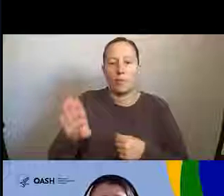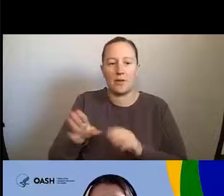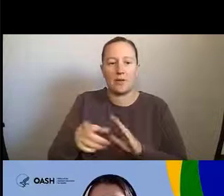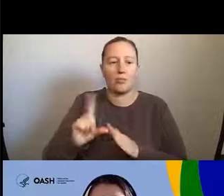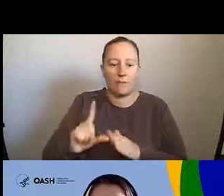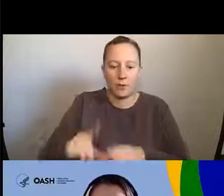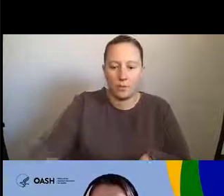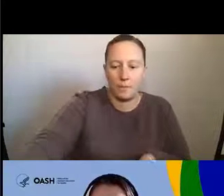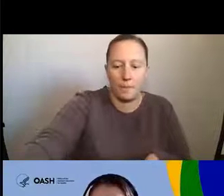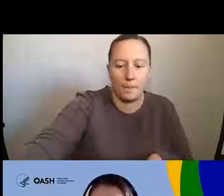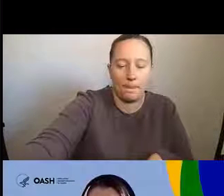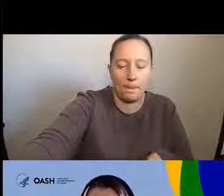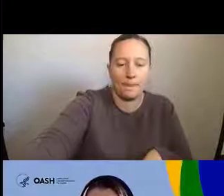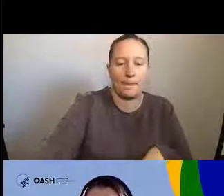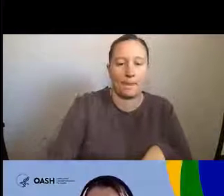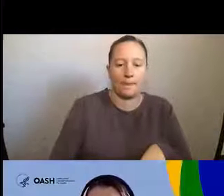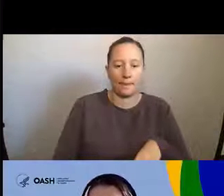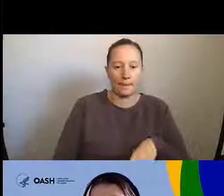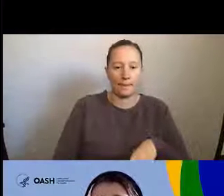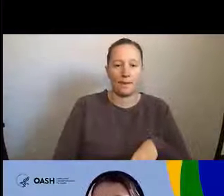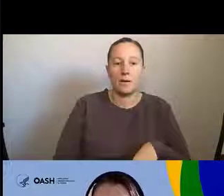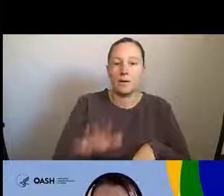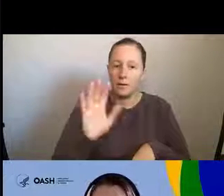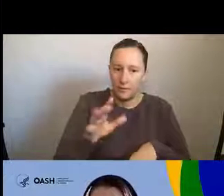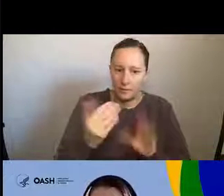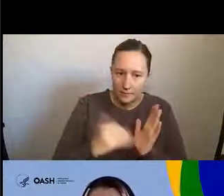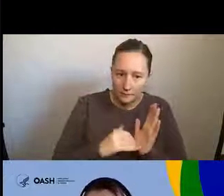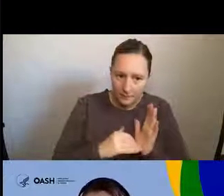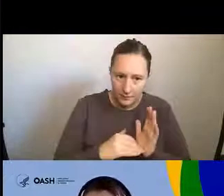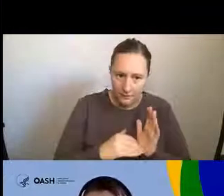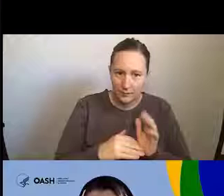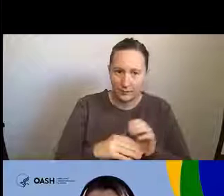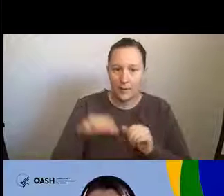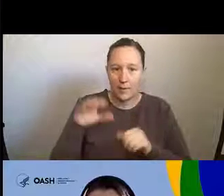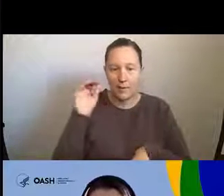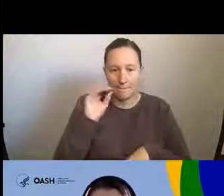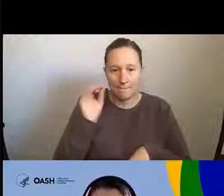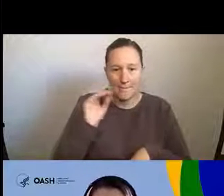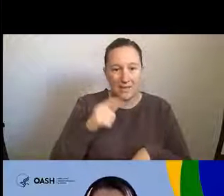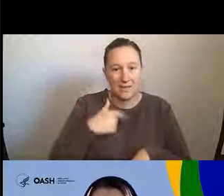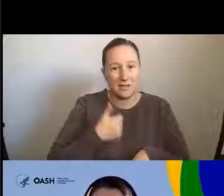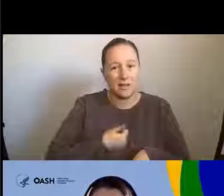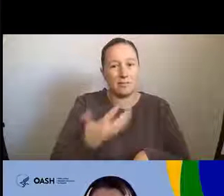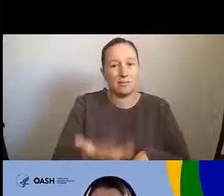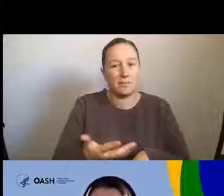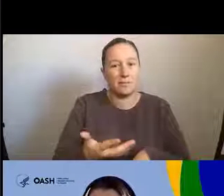So quick disclaimer, again, the opinions I may express throughout the course of this presentation are mine,